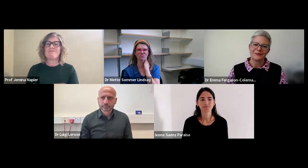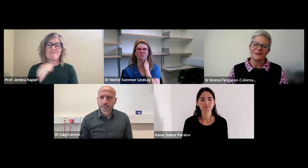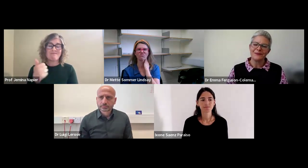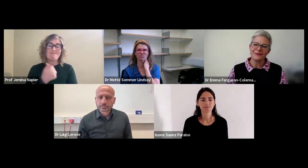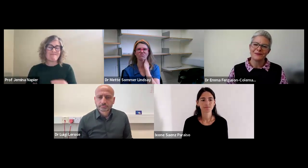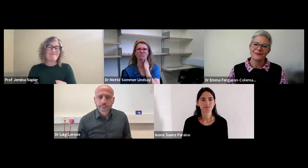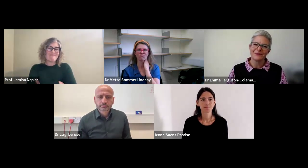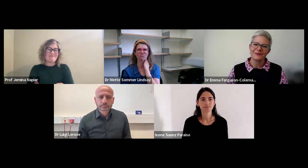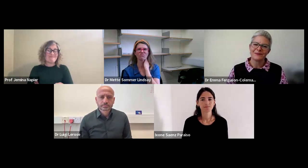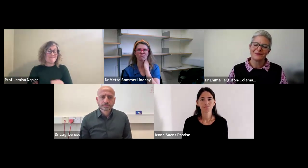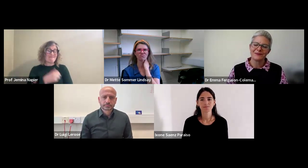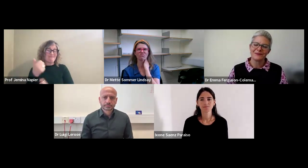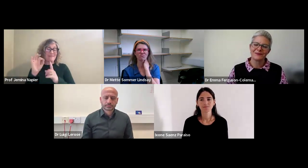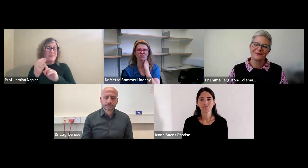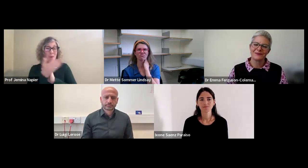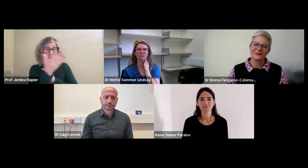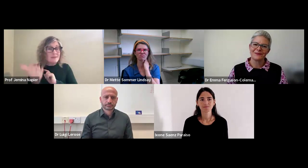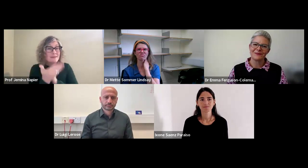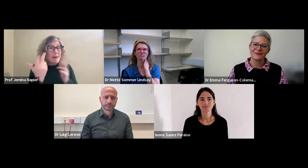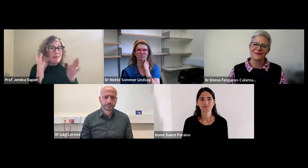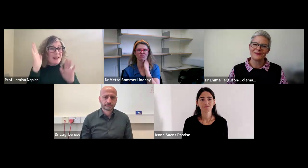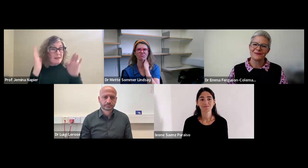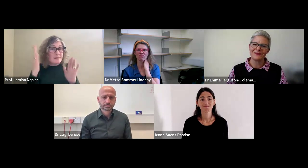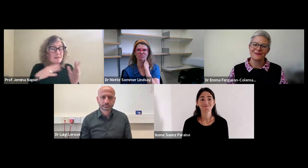on us to do it in this written form. Jemina: That's a really good point,